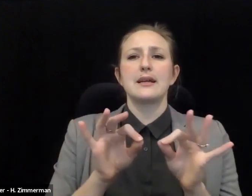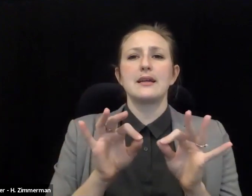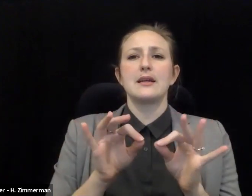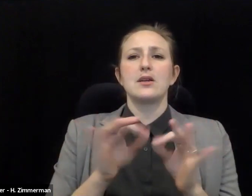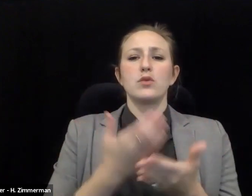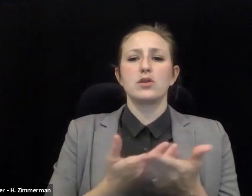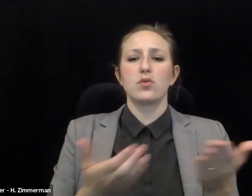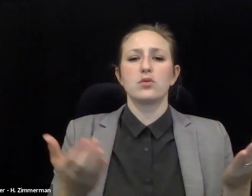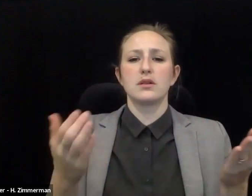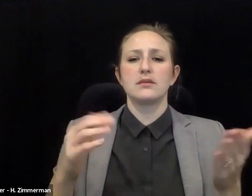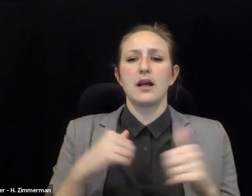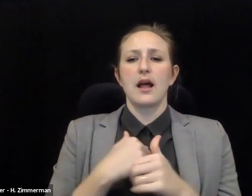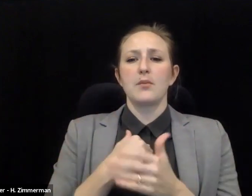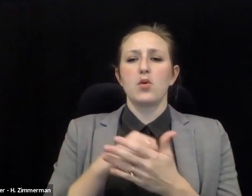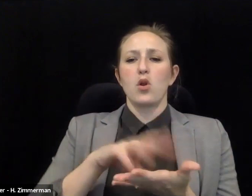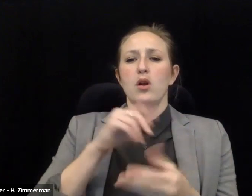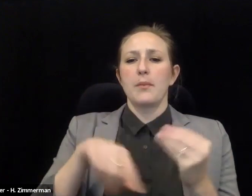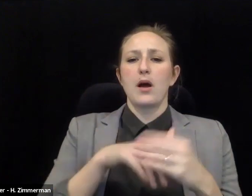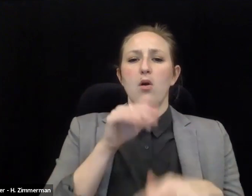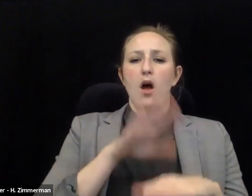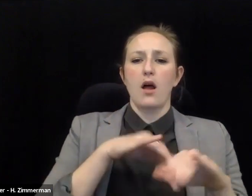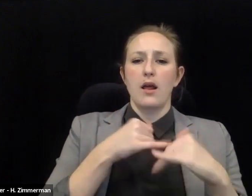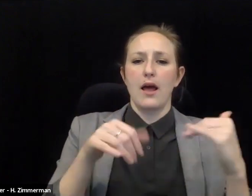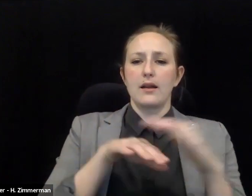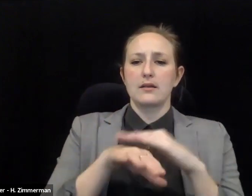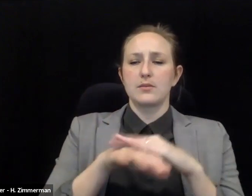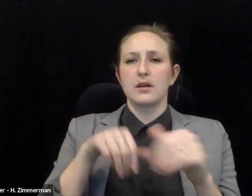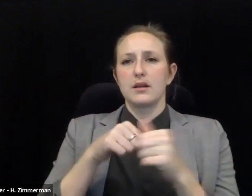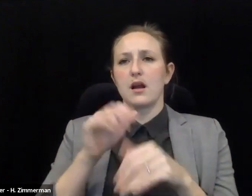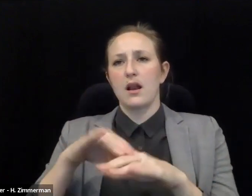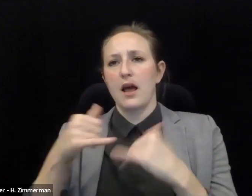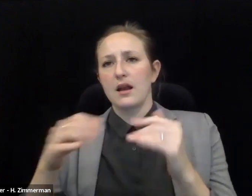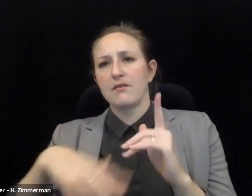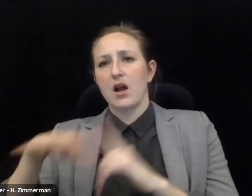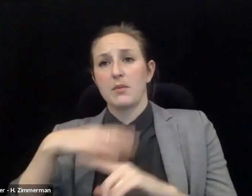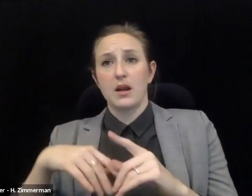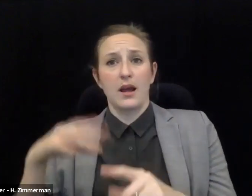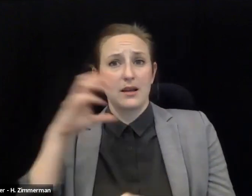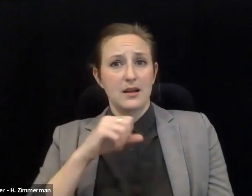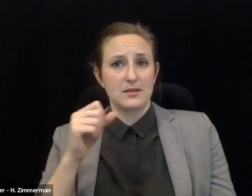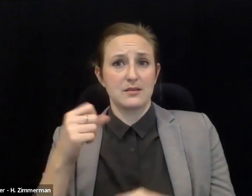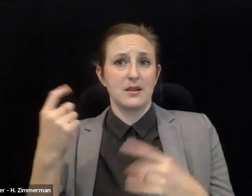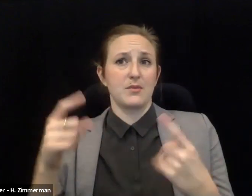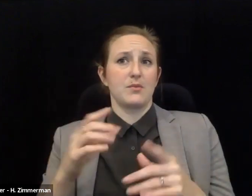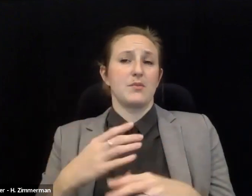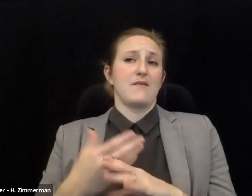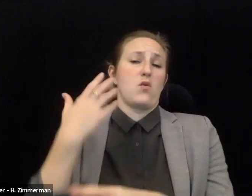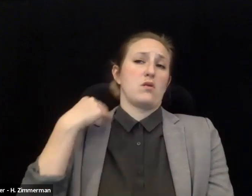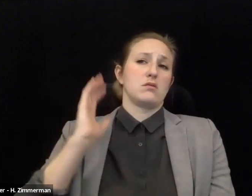accessibility and virtual exchange environments. And I guess, in your case, I guess this the shift started even before the pandemic. But what, what were some of the resources you use to in